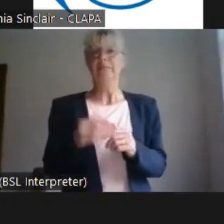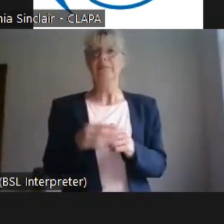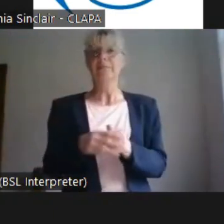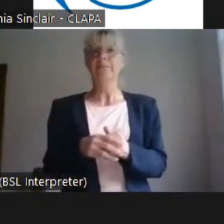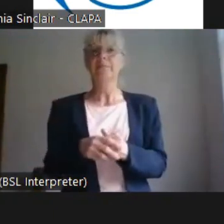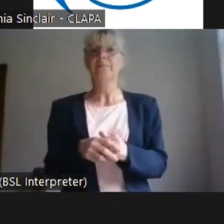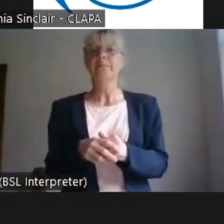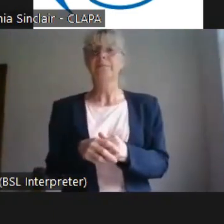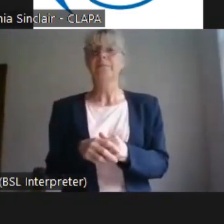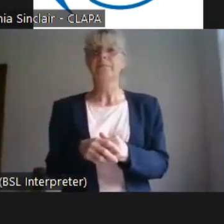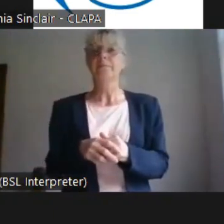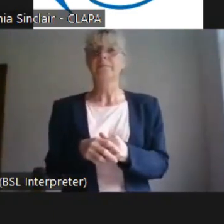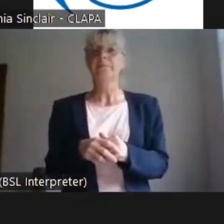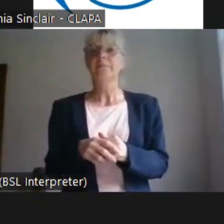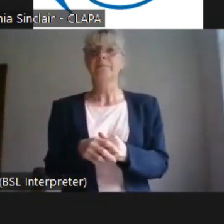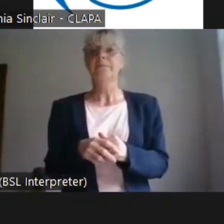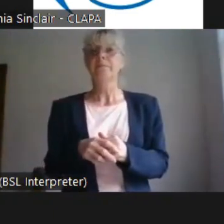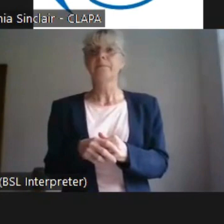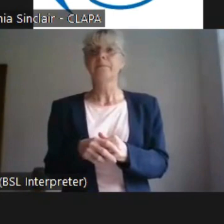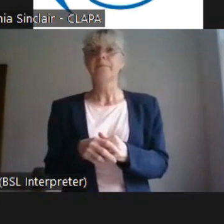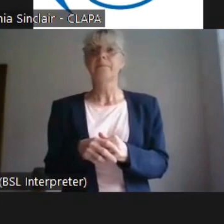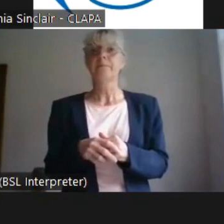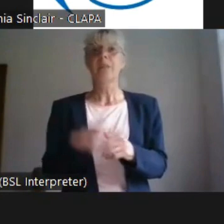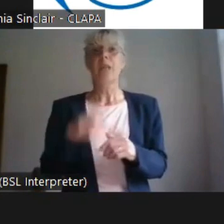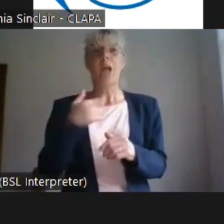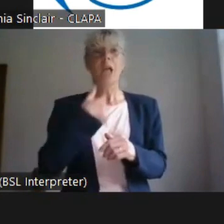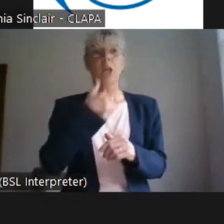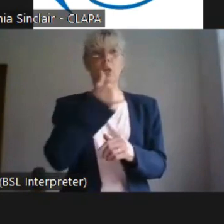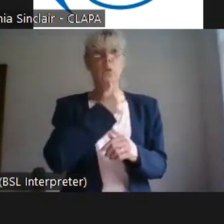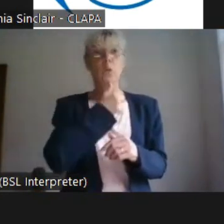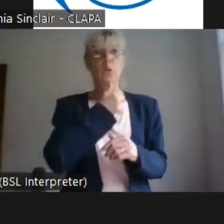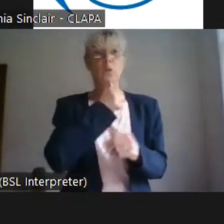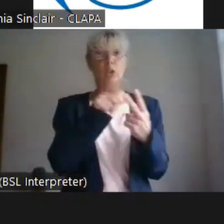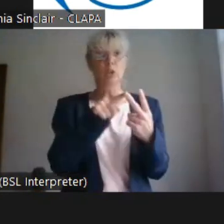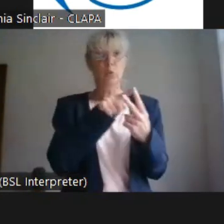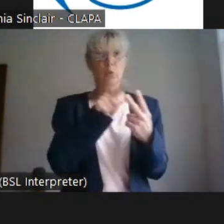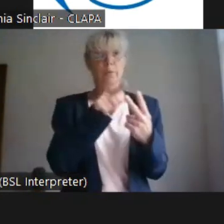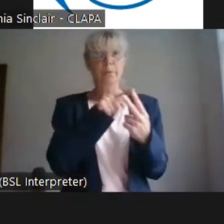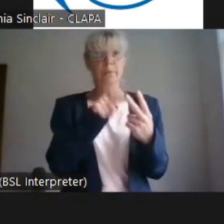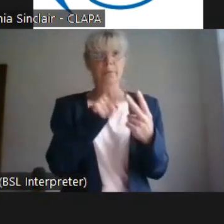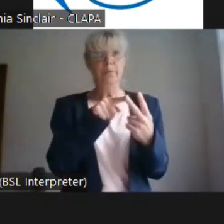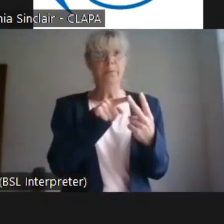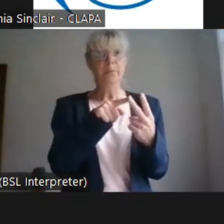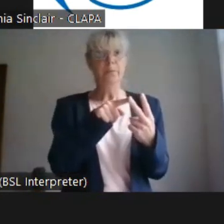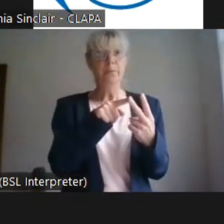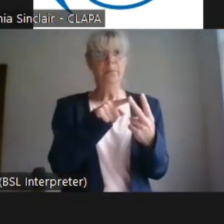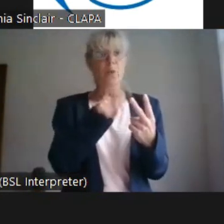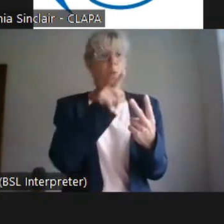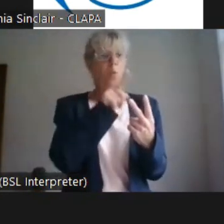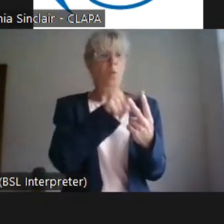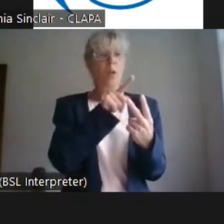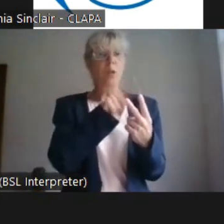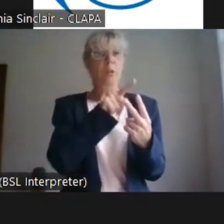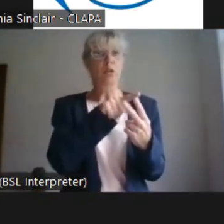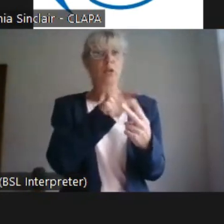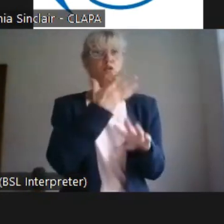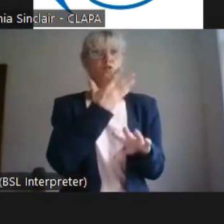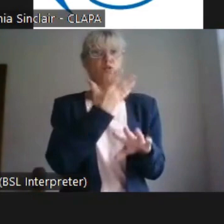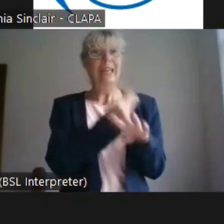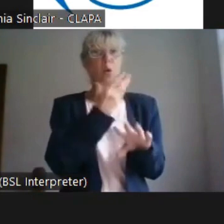um I use two of those one which uh Records the voice and gives you an immediate transcription